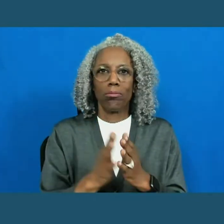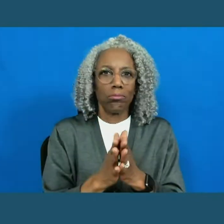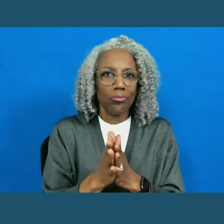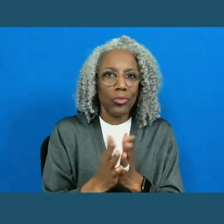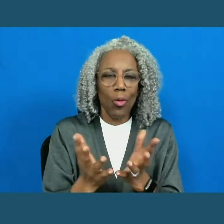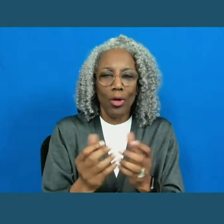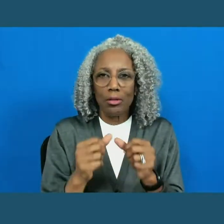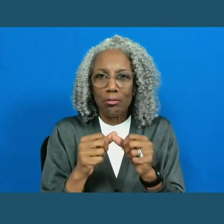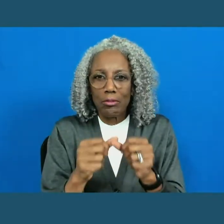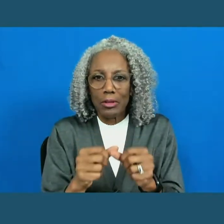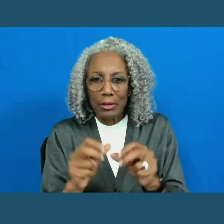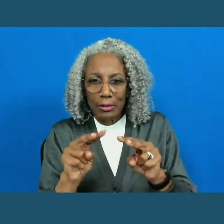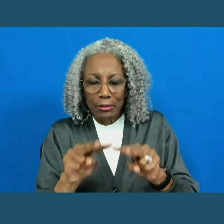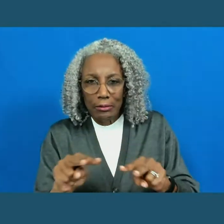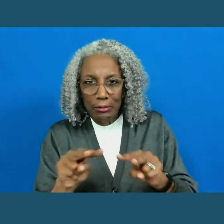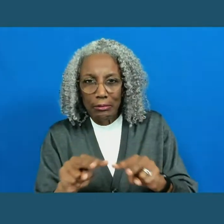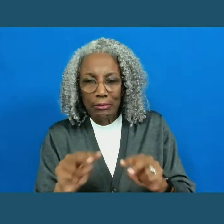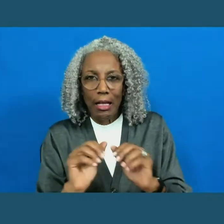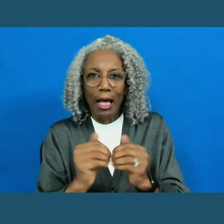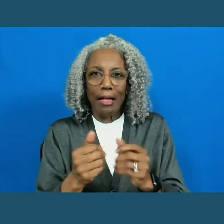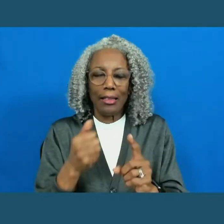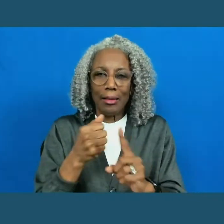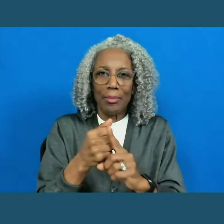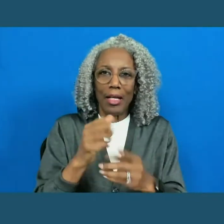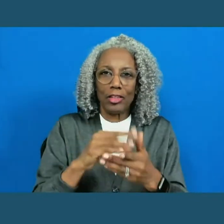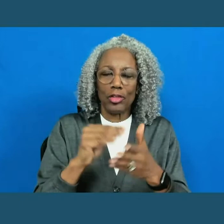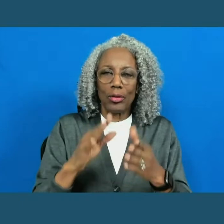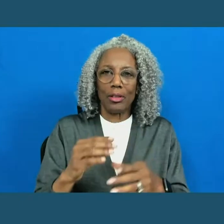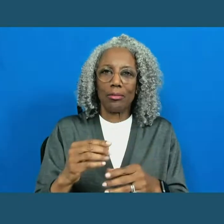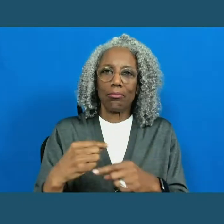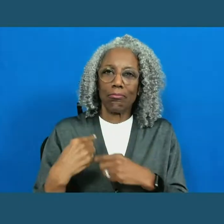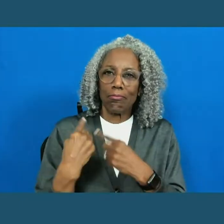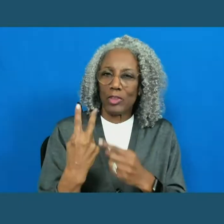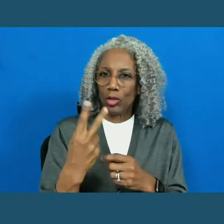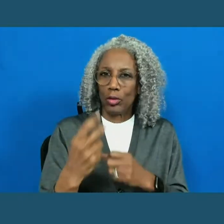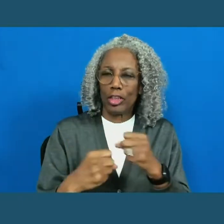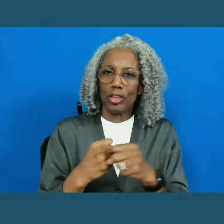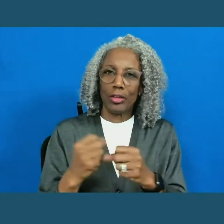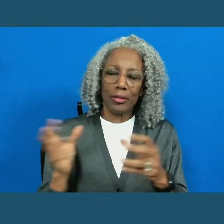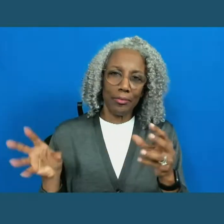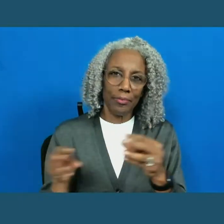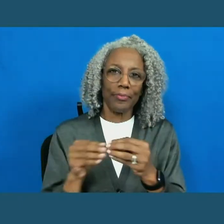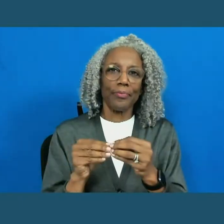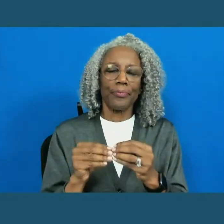those sources of data. And of course we all were anxious to continue to figure out how are